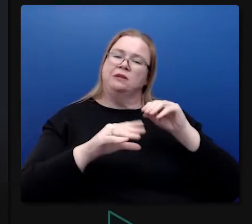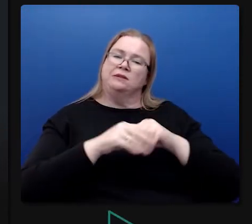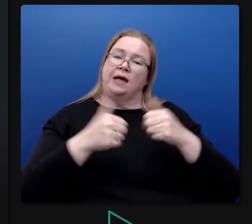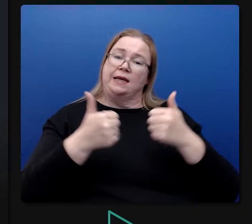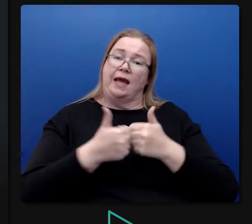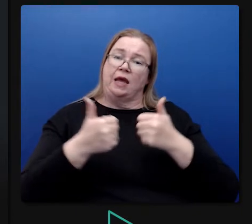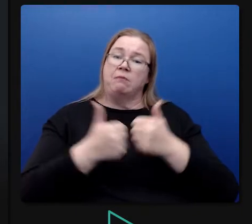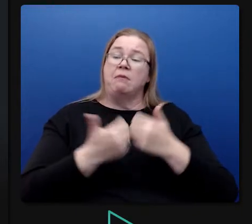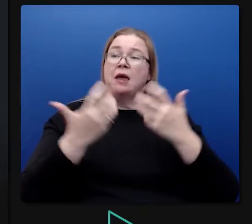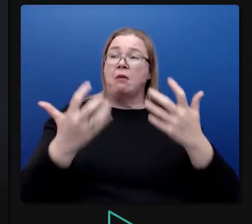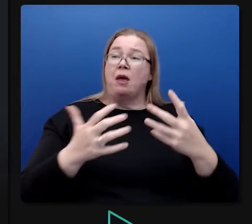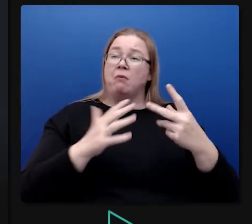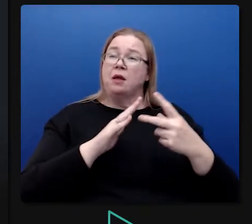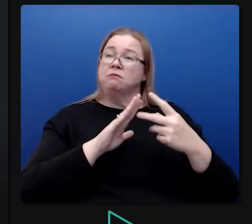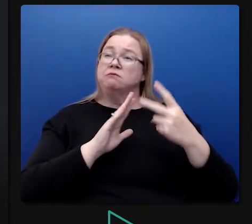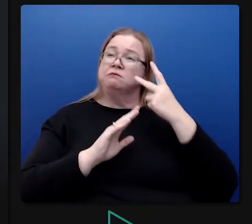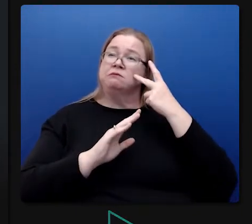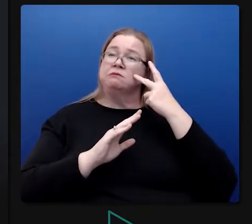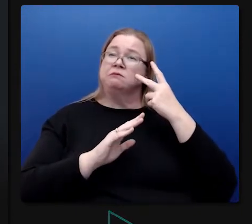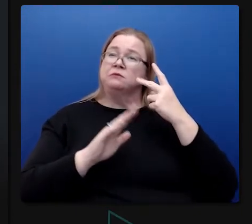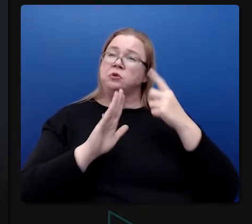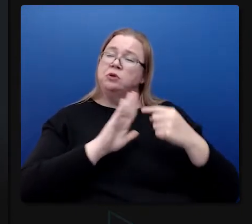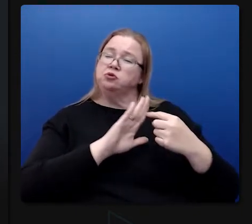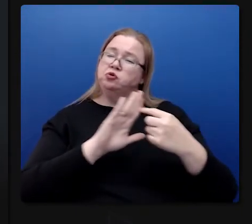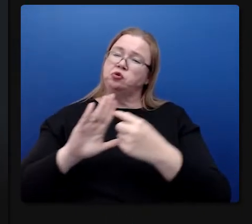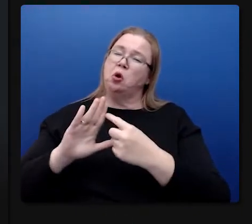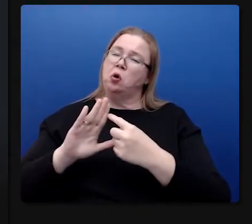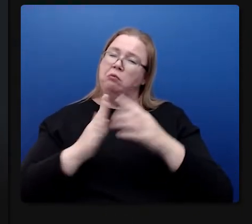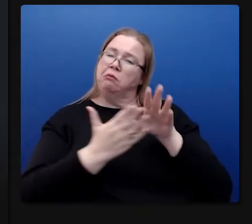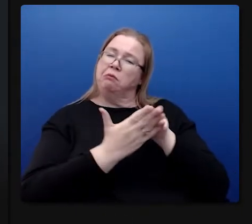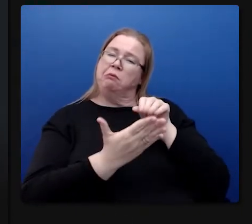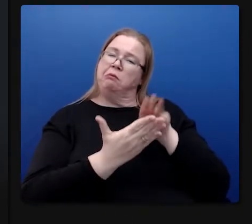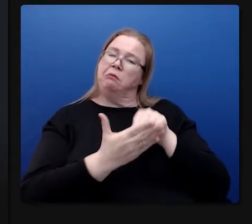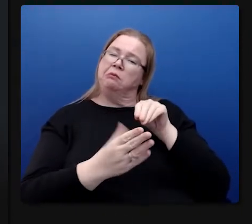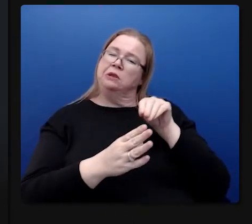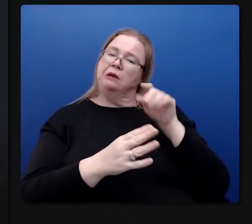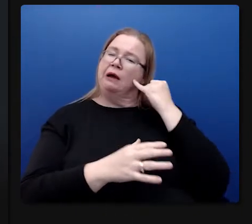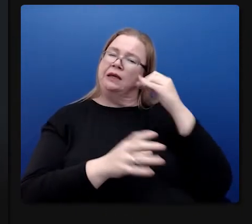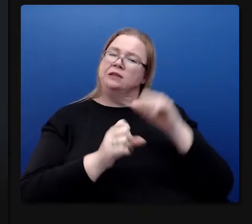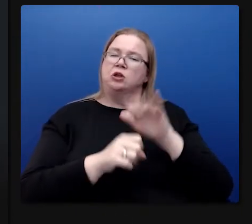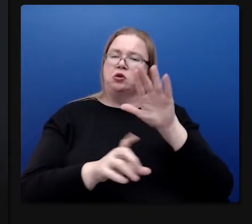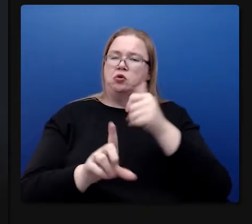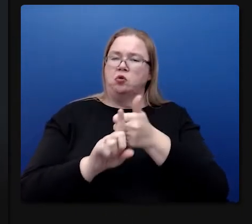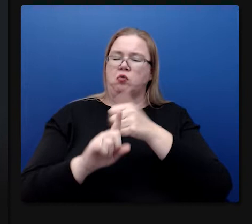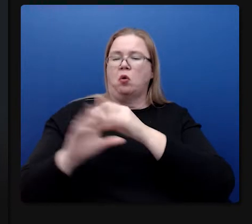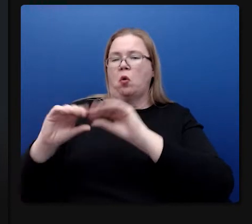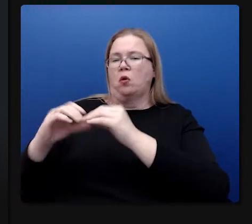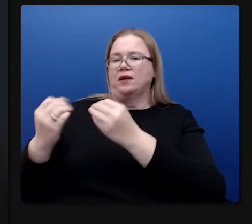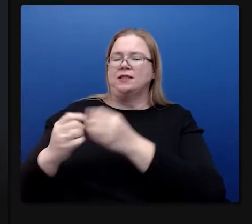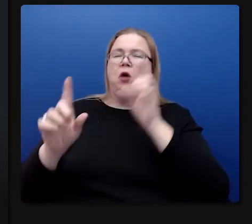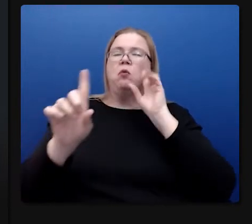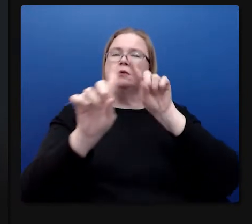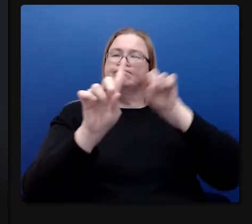Maybe you can reflect these ideas in your own organization. If we go clockwise from the top of the screen,